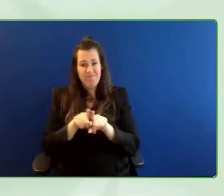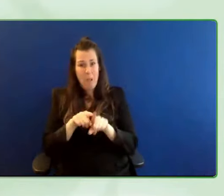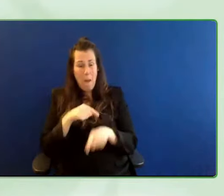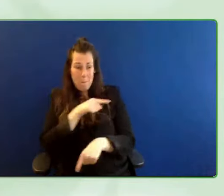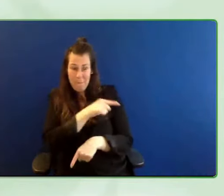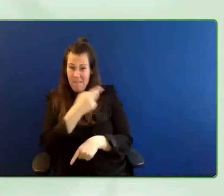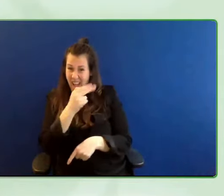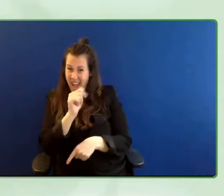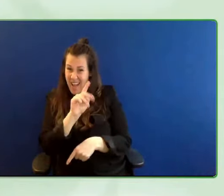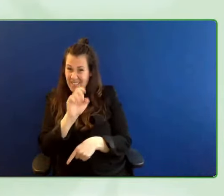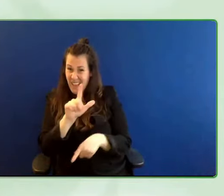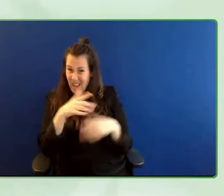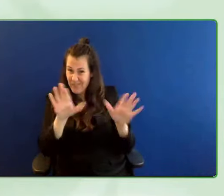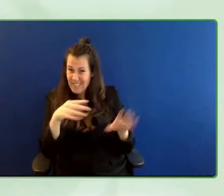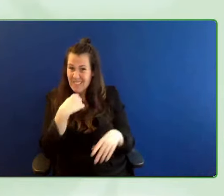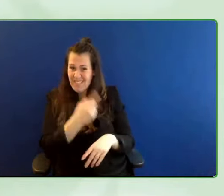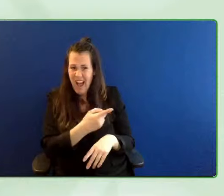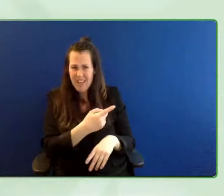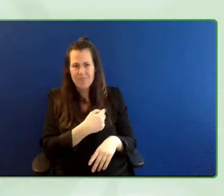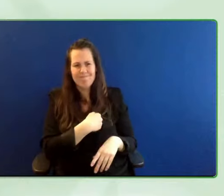You bring up a very important point.